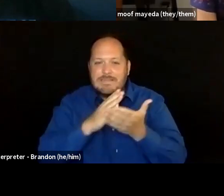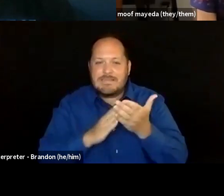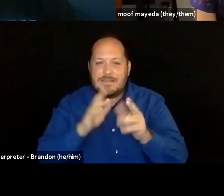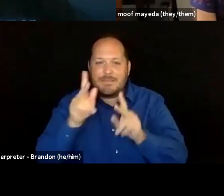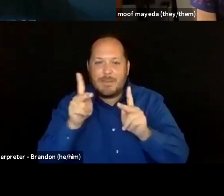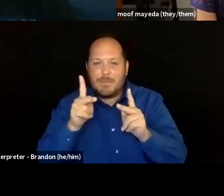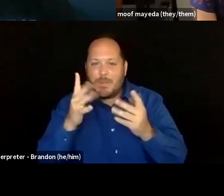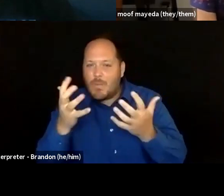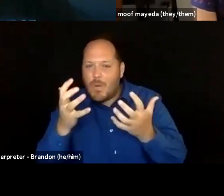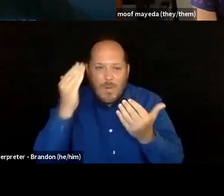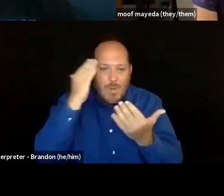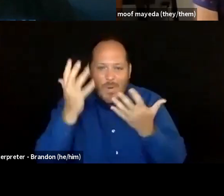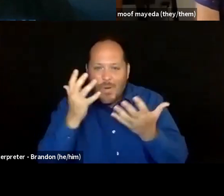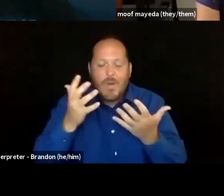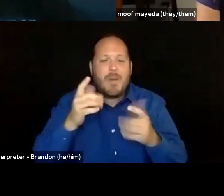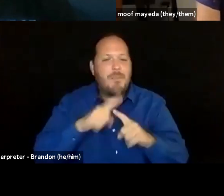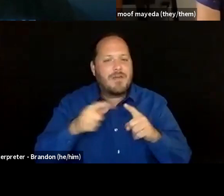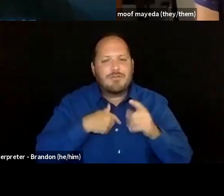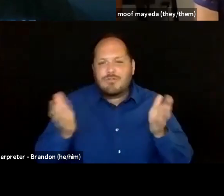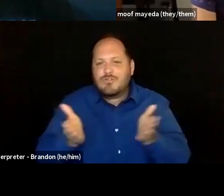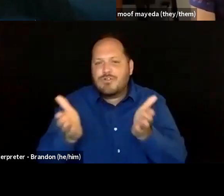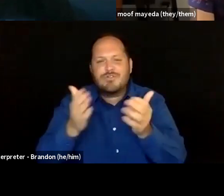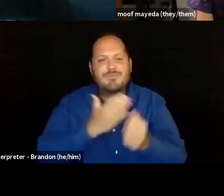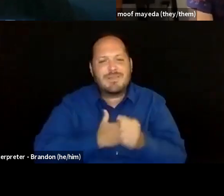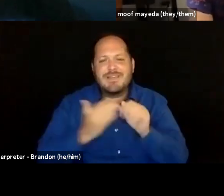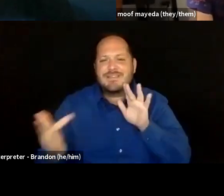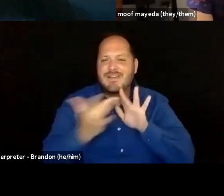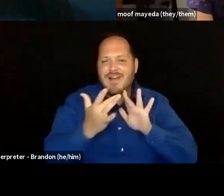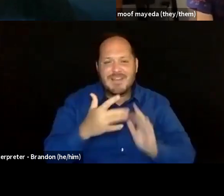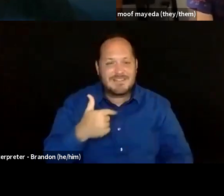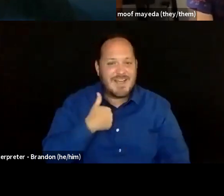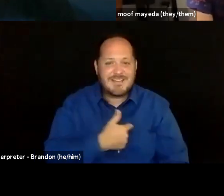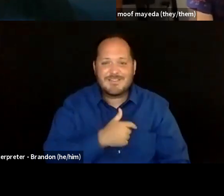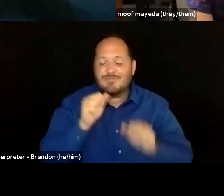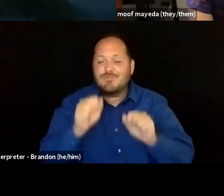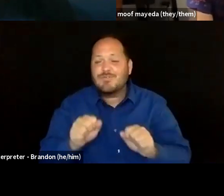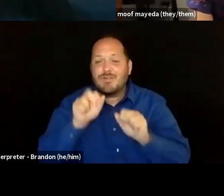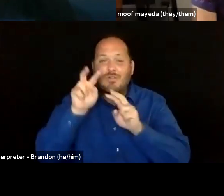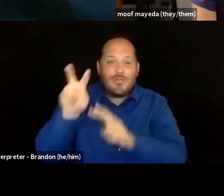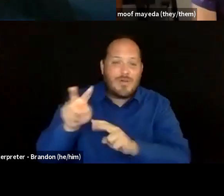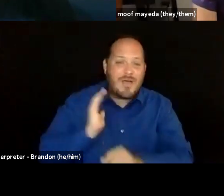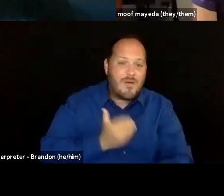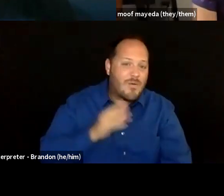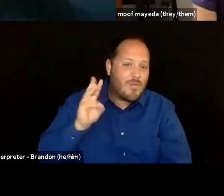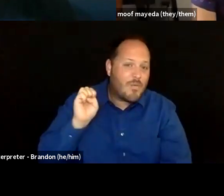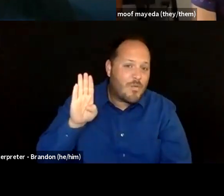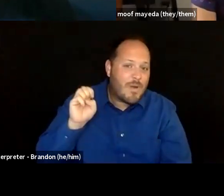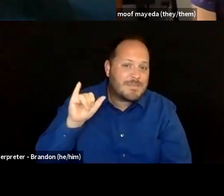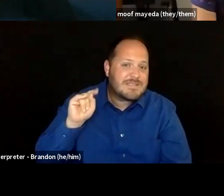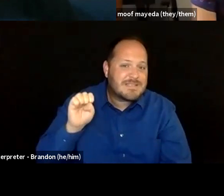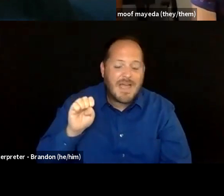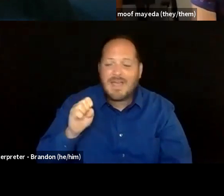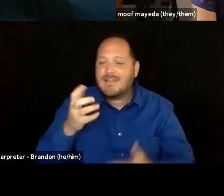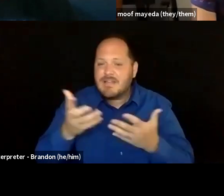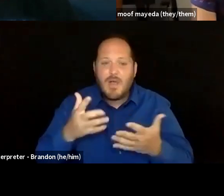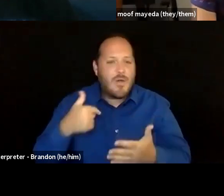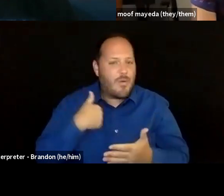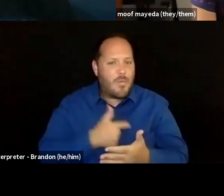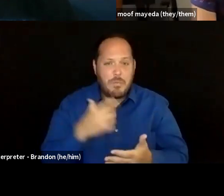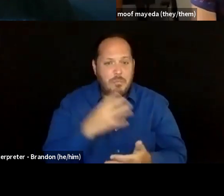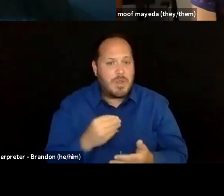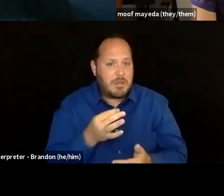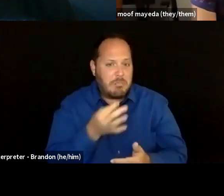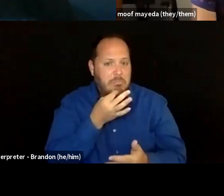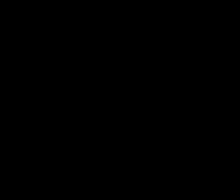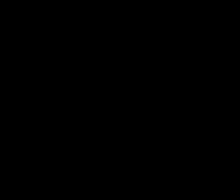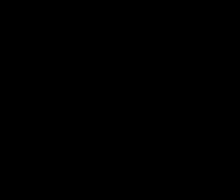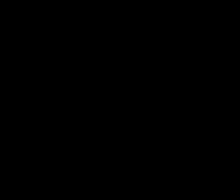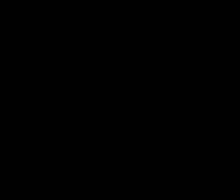folks to look into outside of the Portland Eugene area?